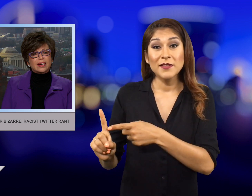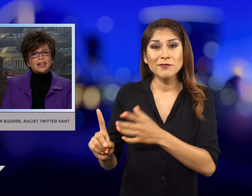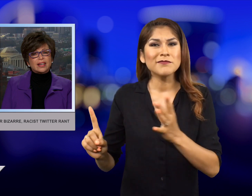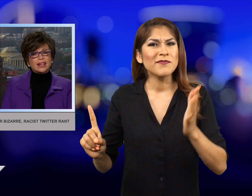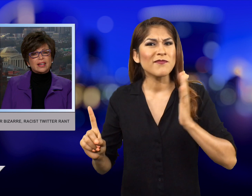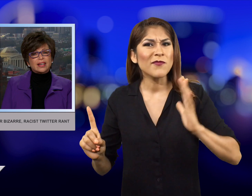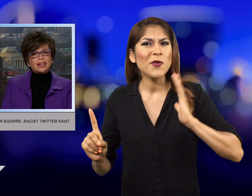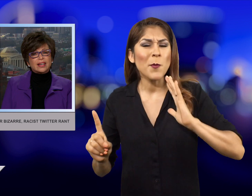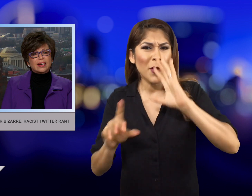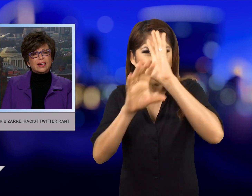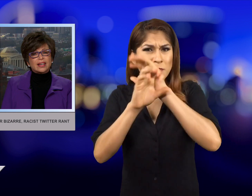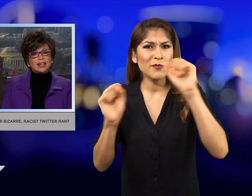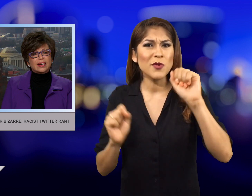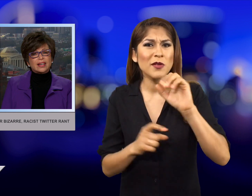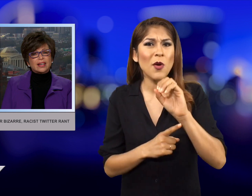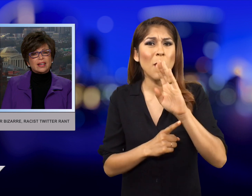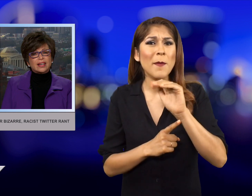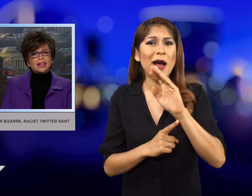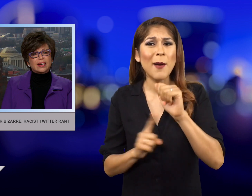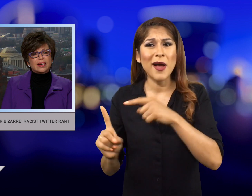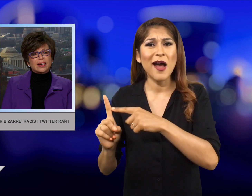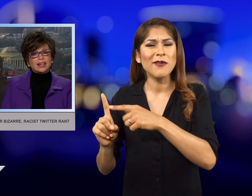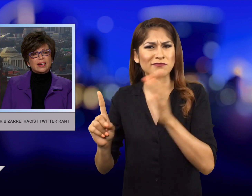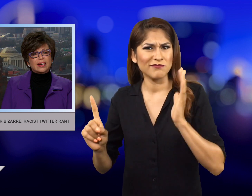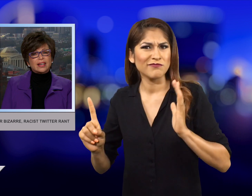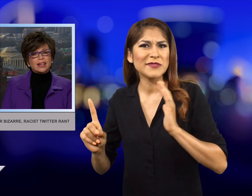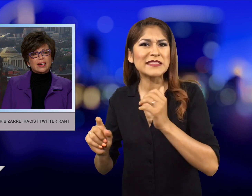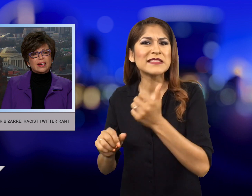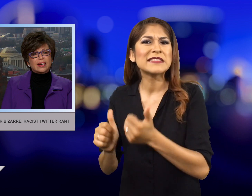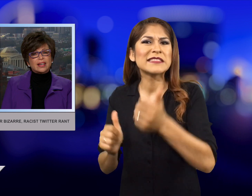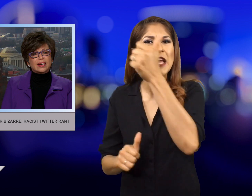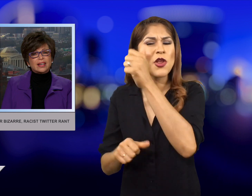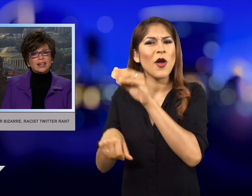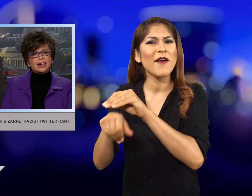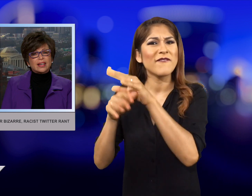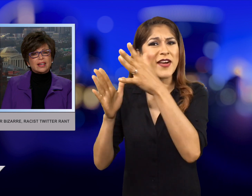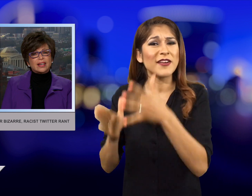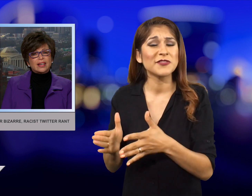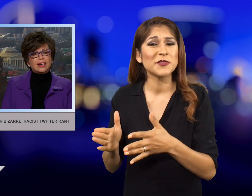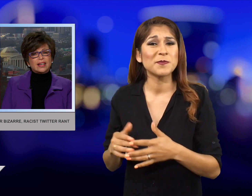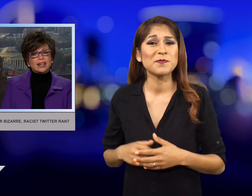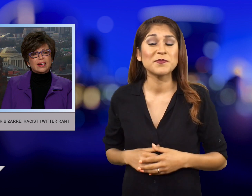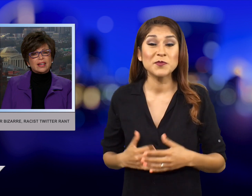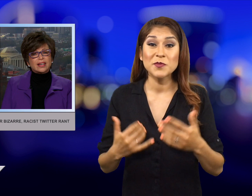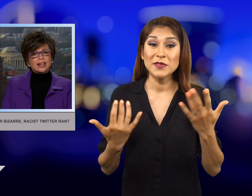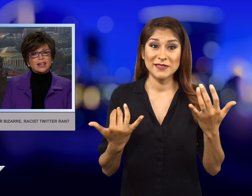Jarrett used to be the senior advisor to President Obama.